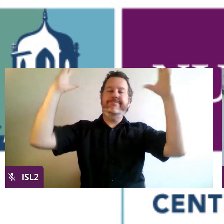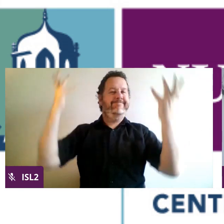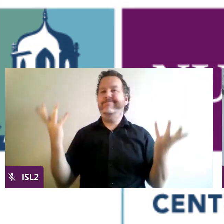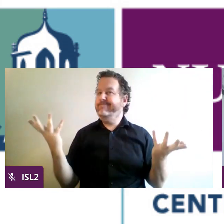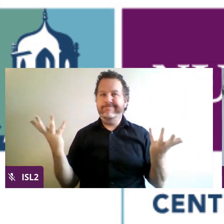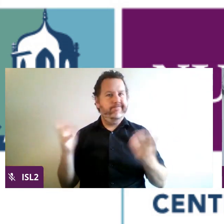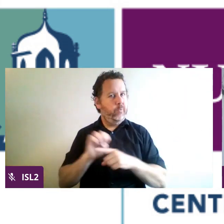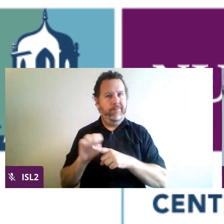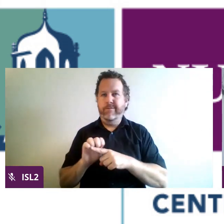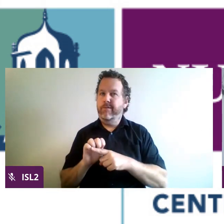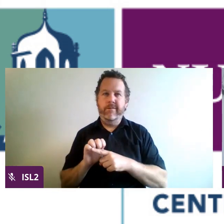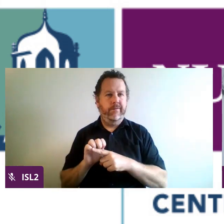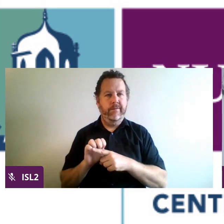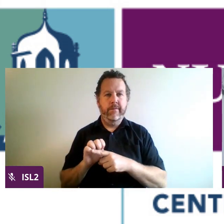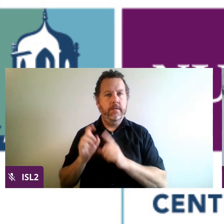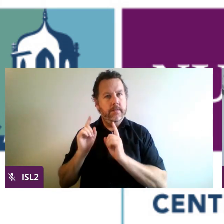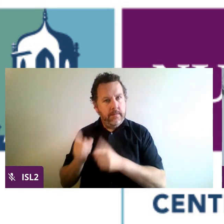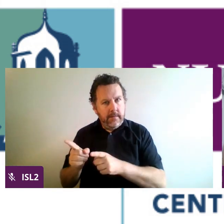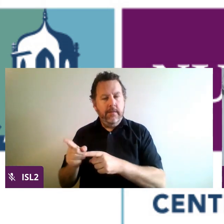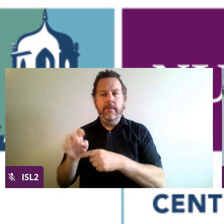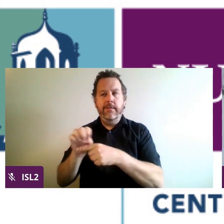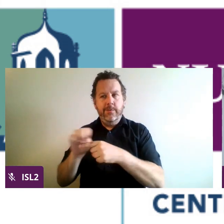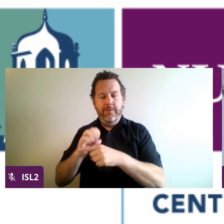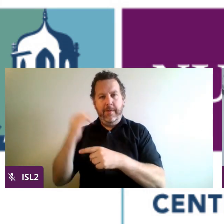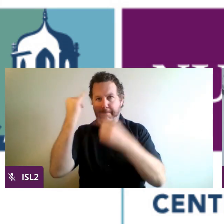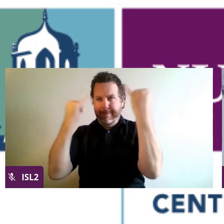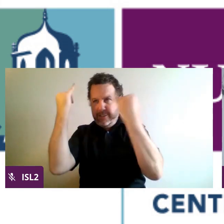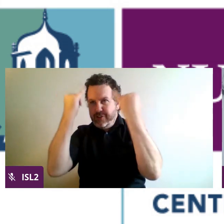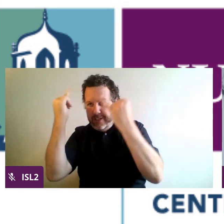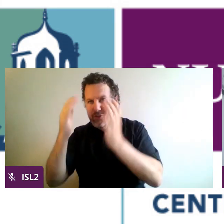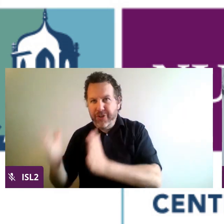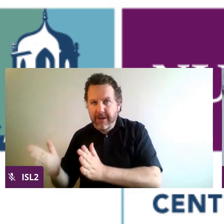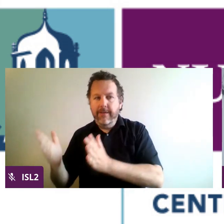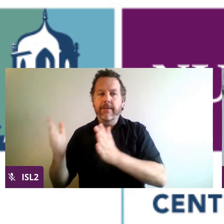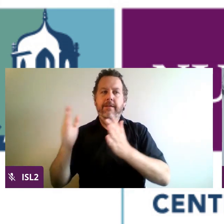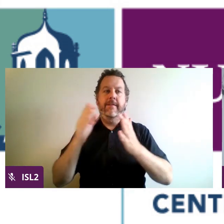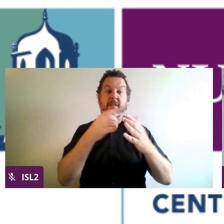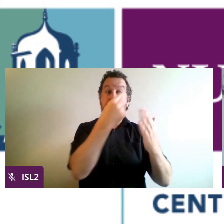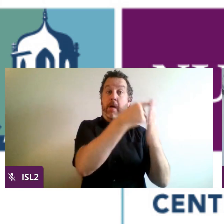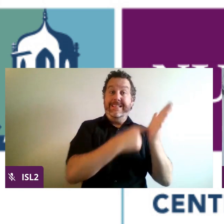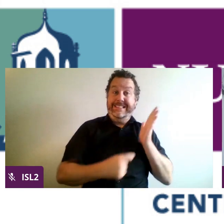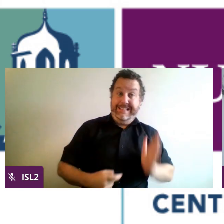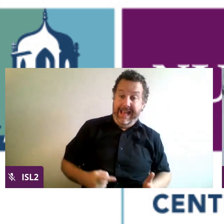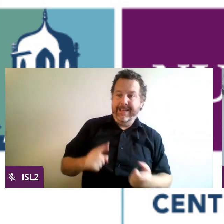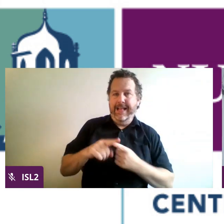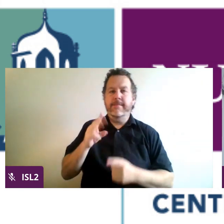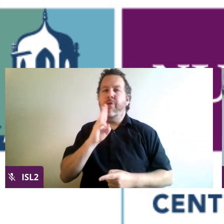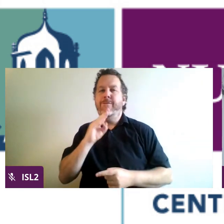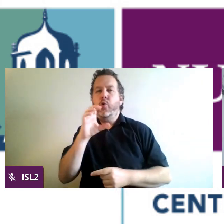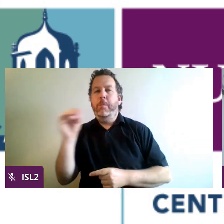So that lack of imagination both on the policy and private actors side results in barriers to accessibility. So, thank you.